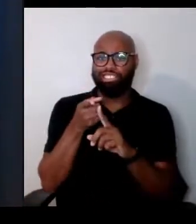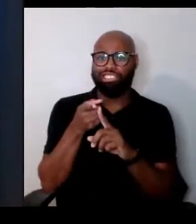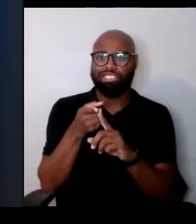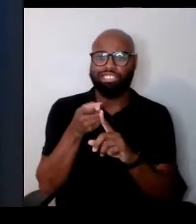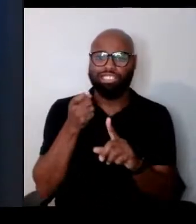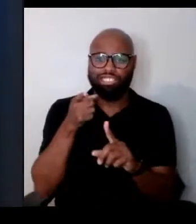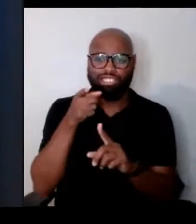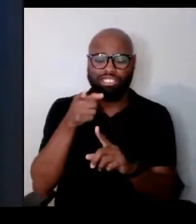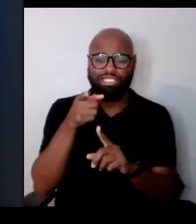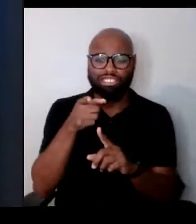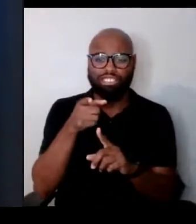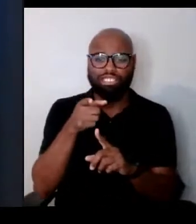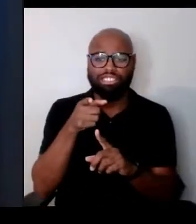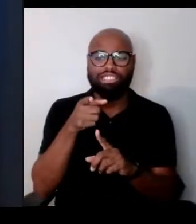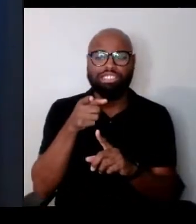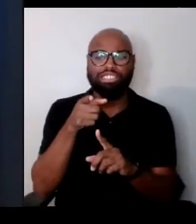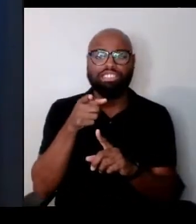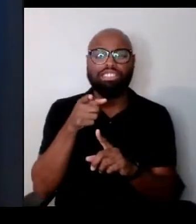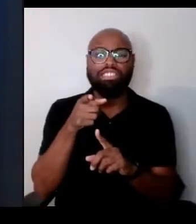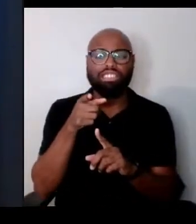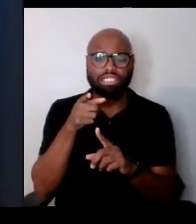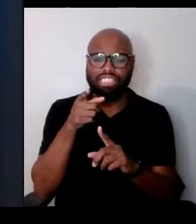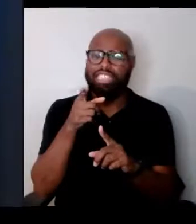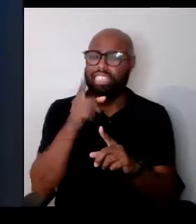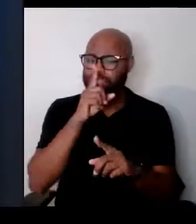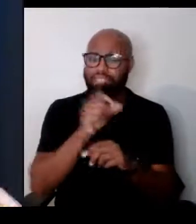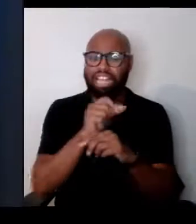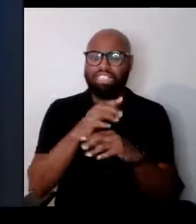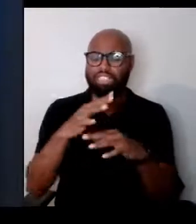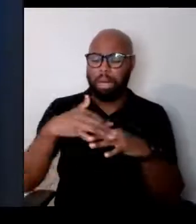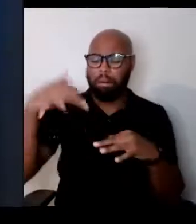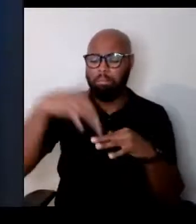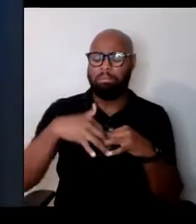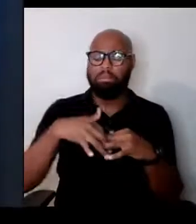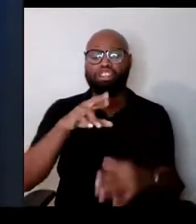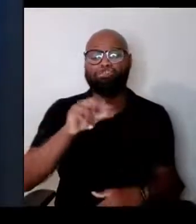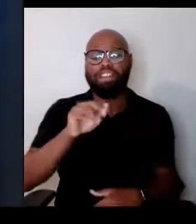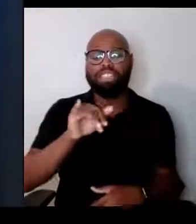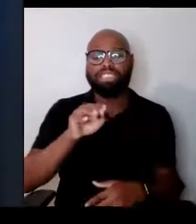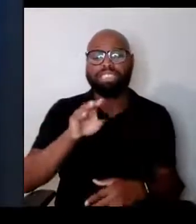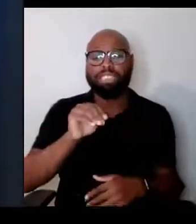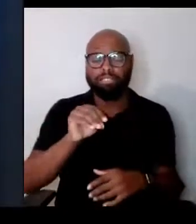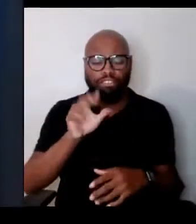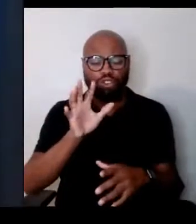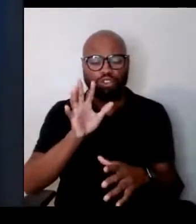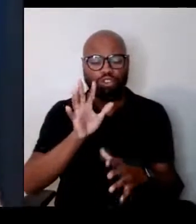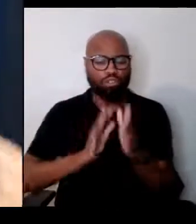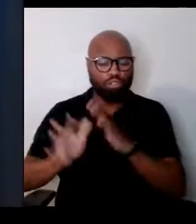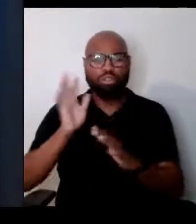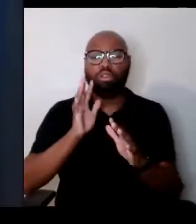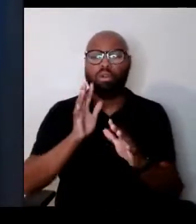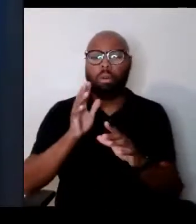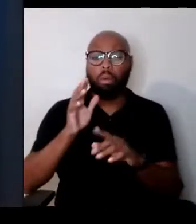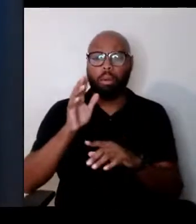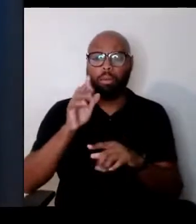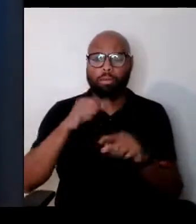how is embedded in the racism, right? And you go back to the Chinese Exclusionary Act